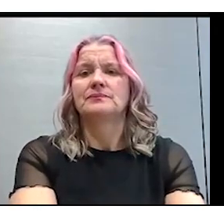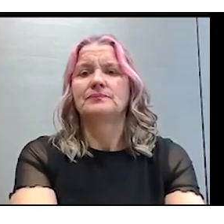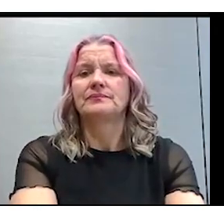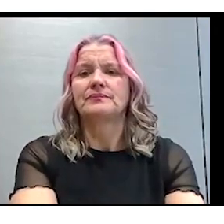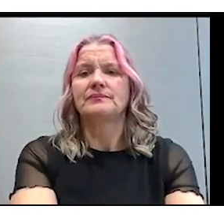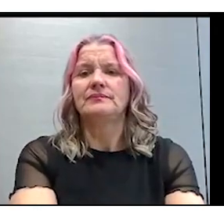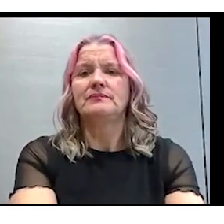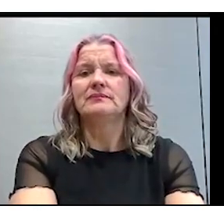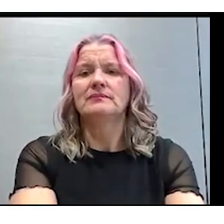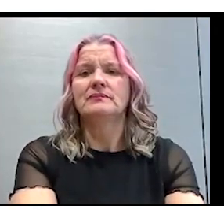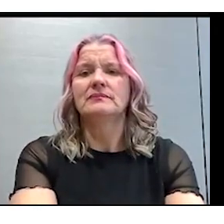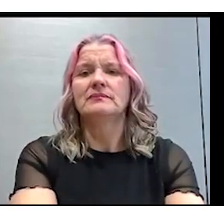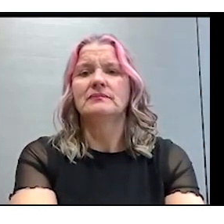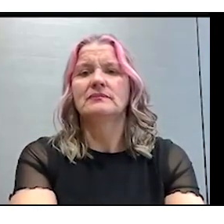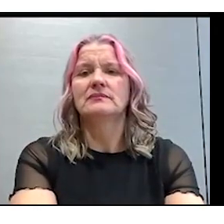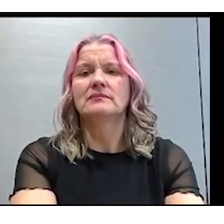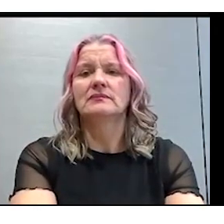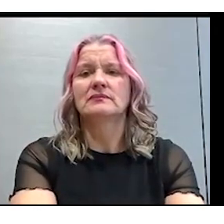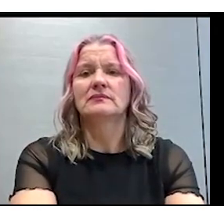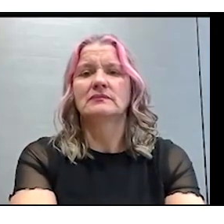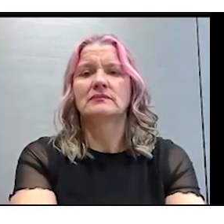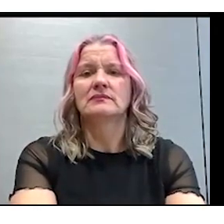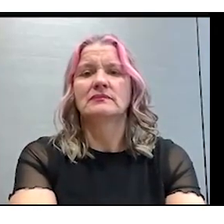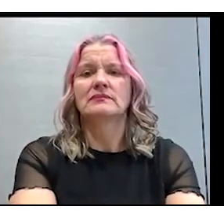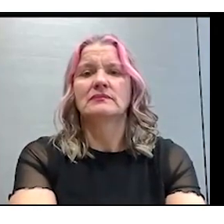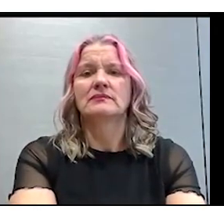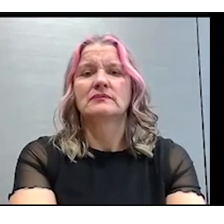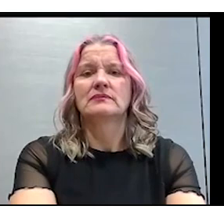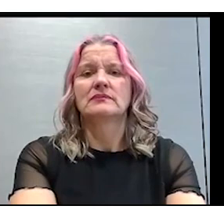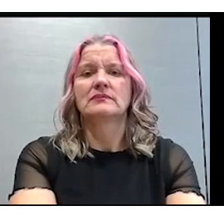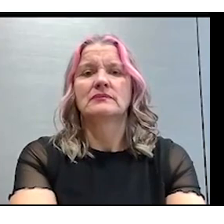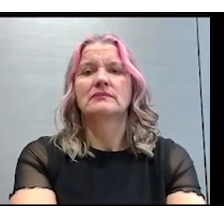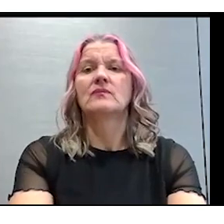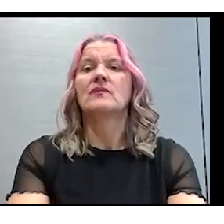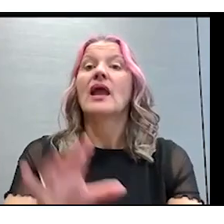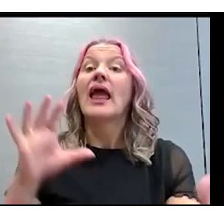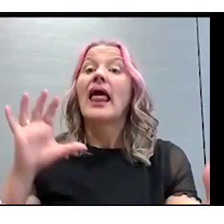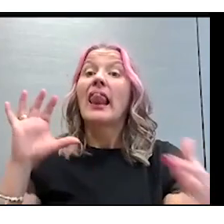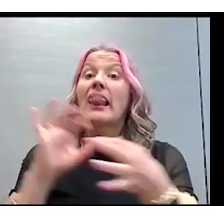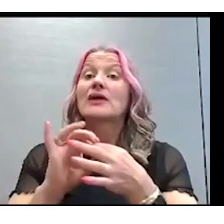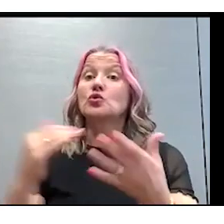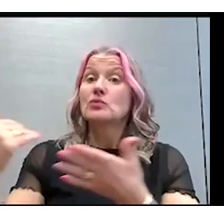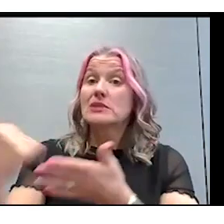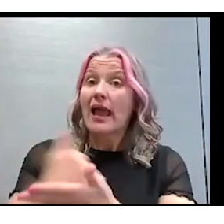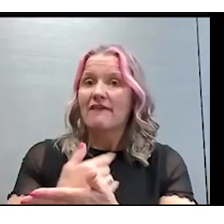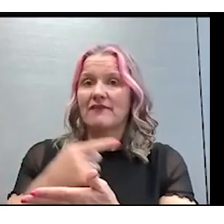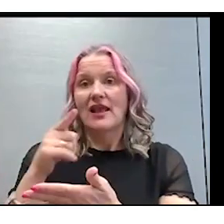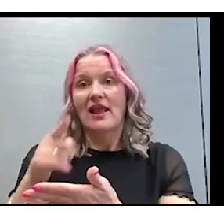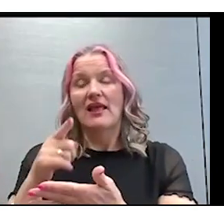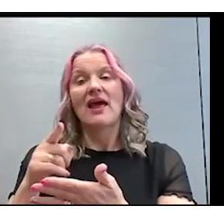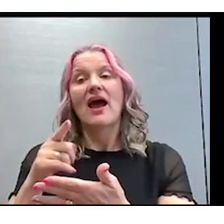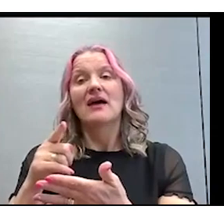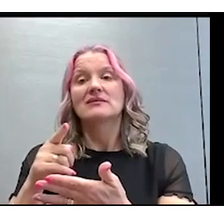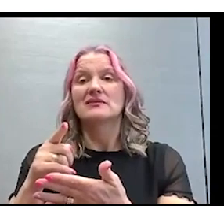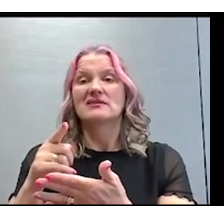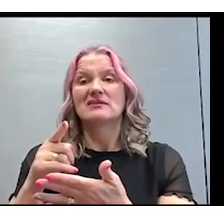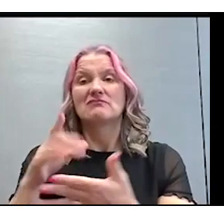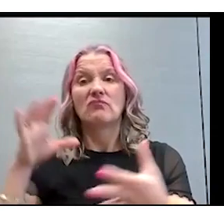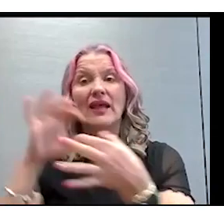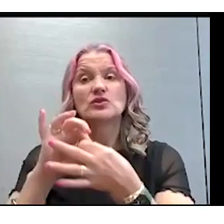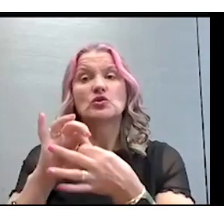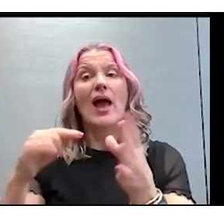The example that I'll give you here refers to AI tools that can create synthetic voice.